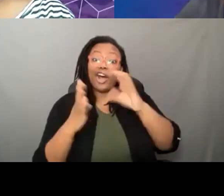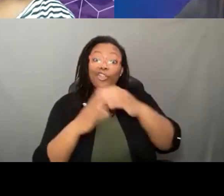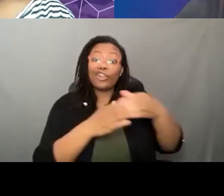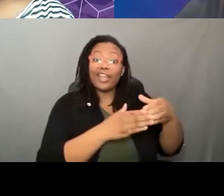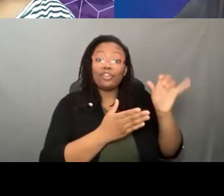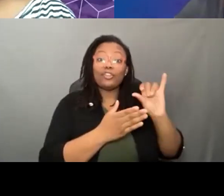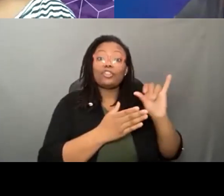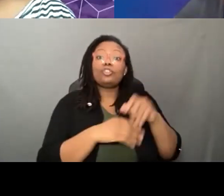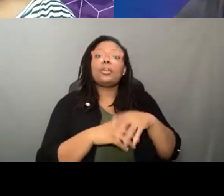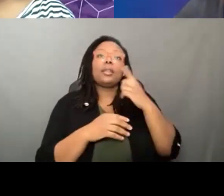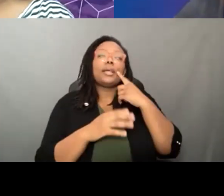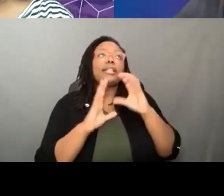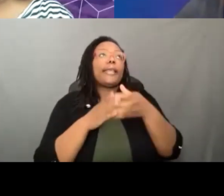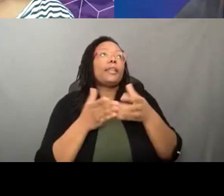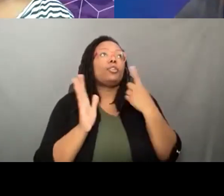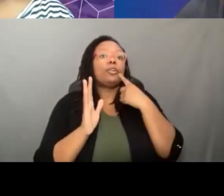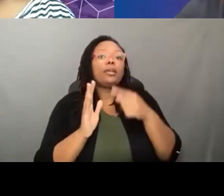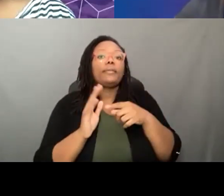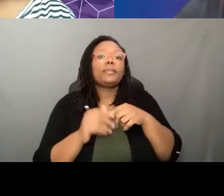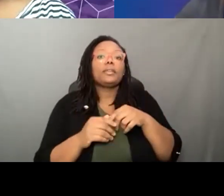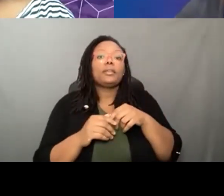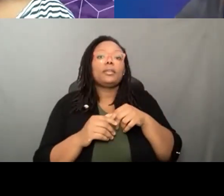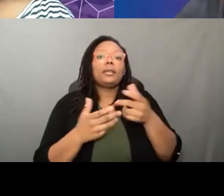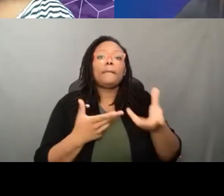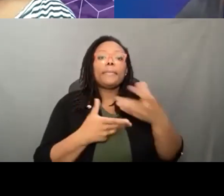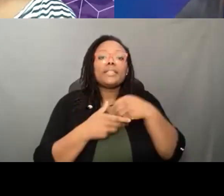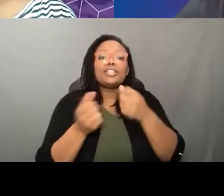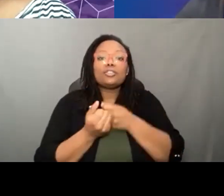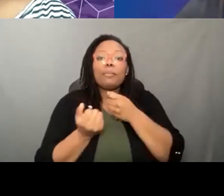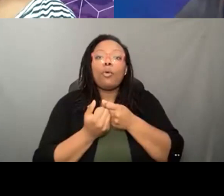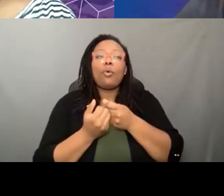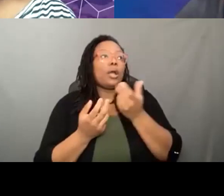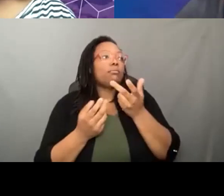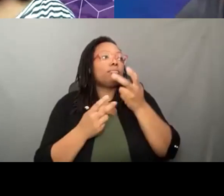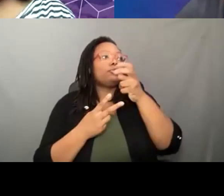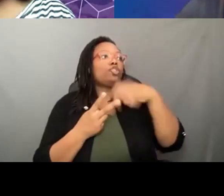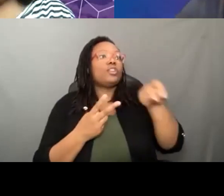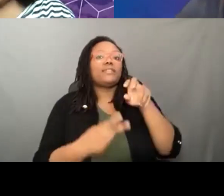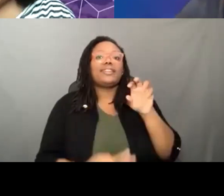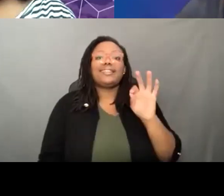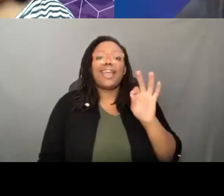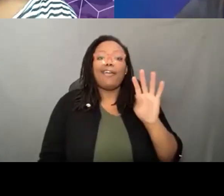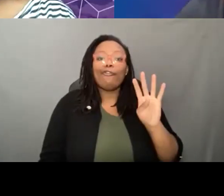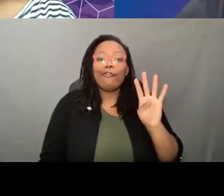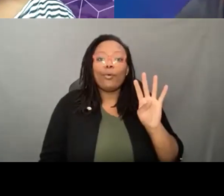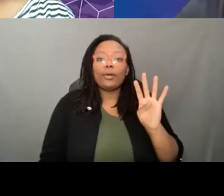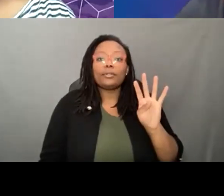say category subsistence and participant support to and for participant support other,